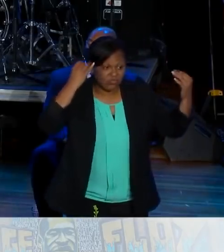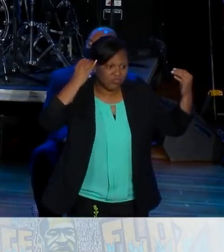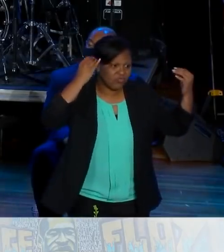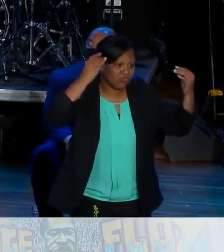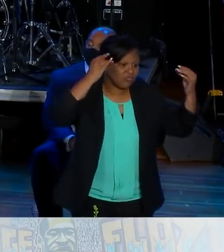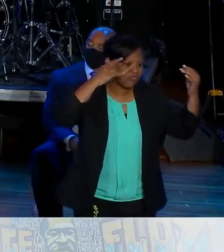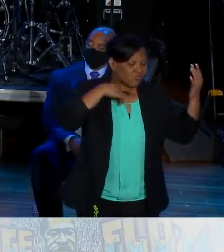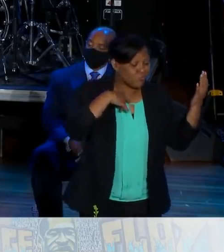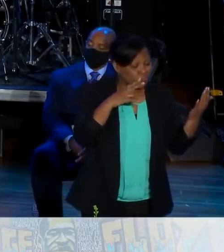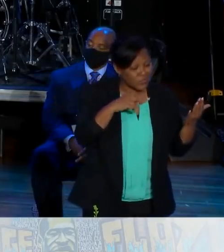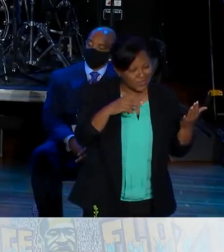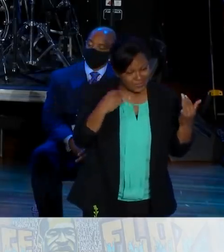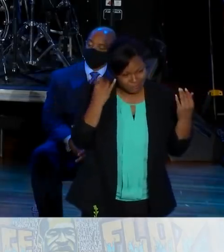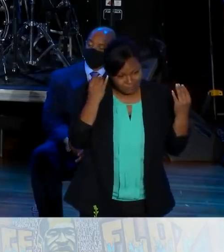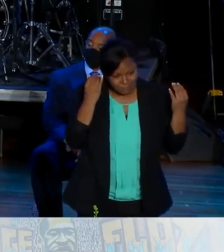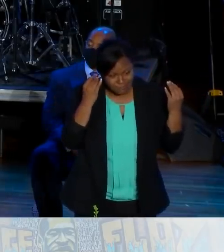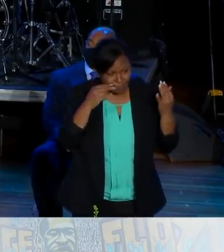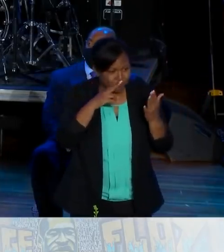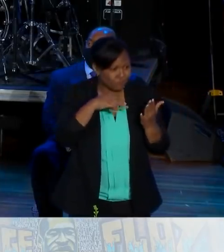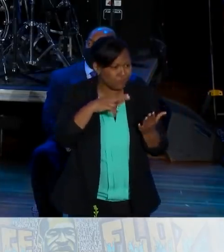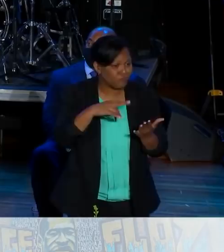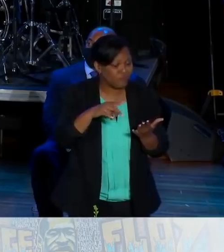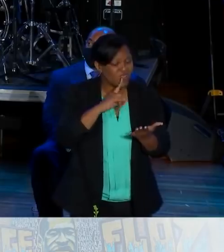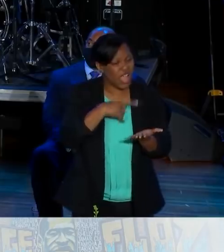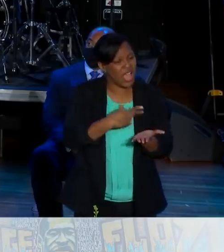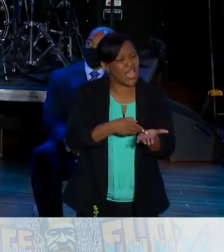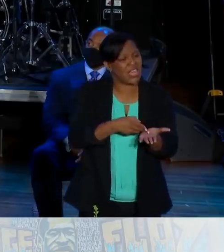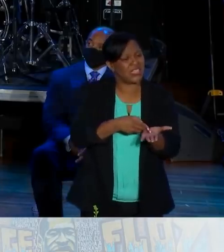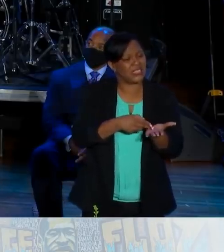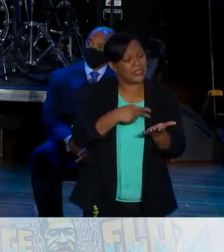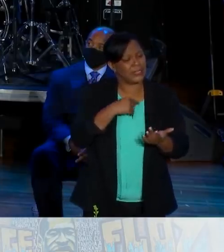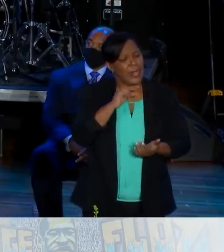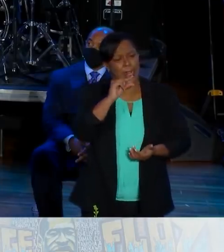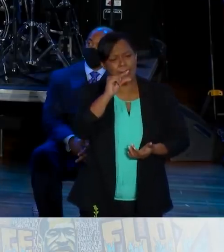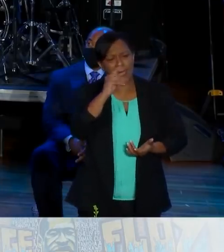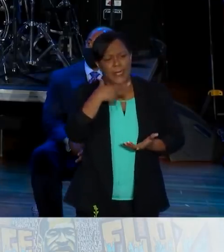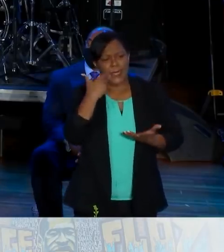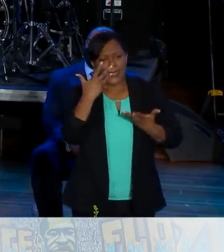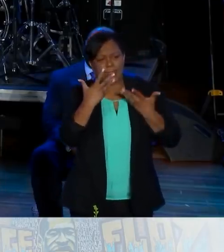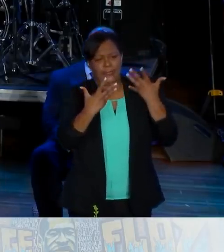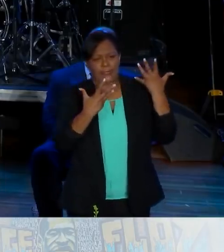SIDE. I WAS READING AND KEPT THINKING